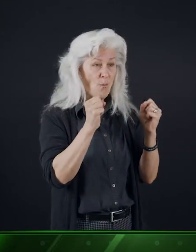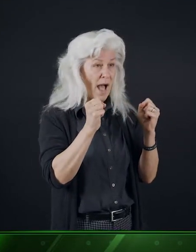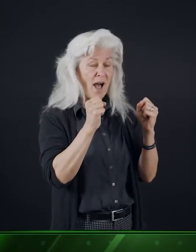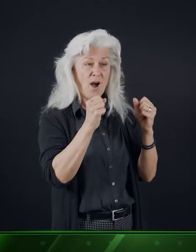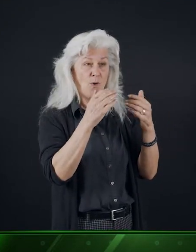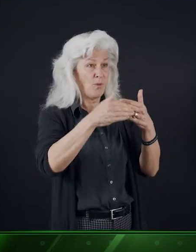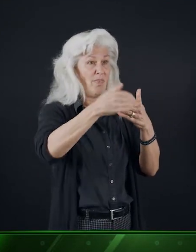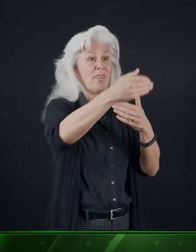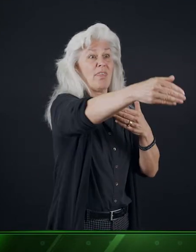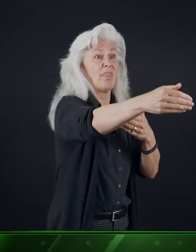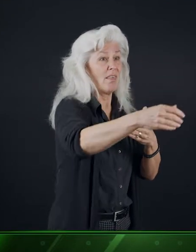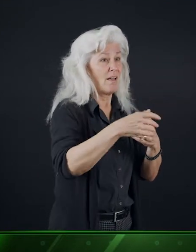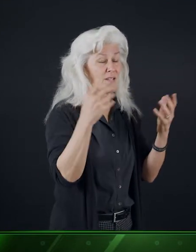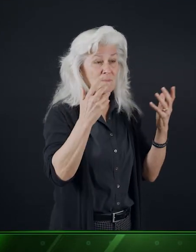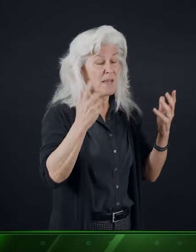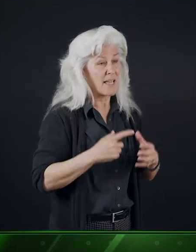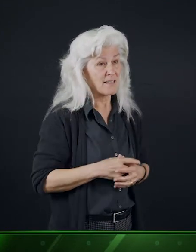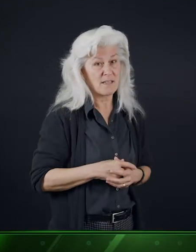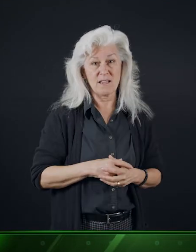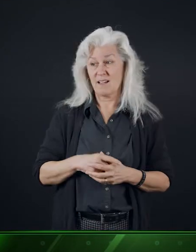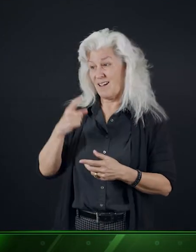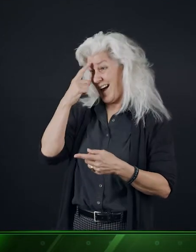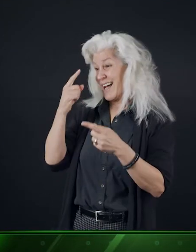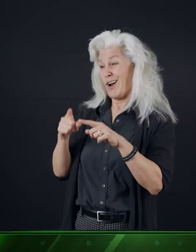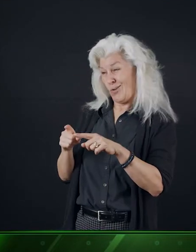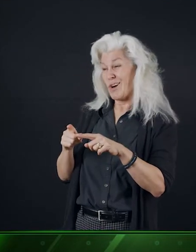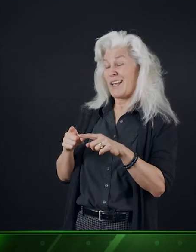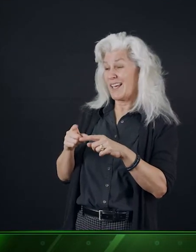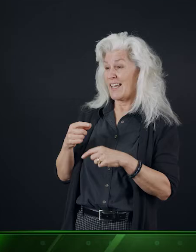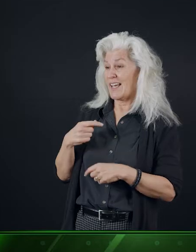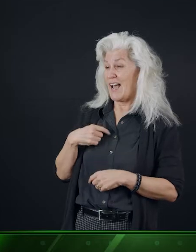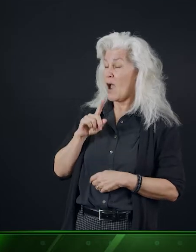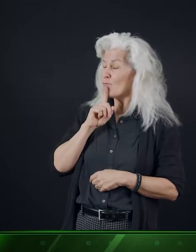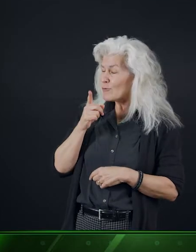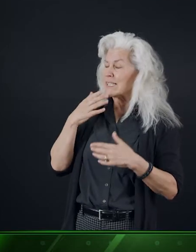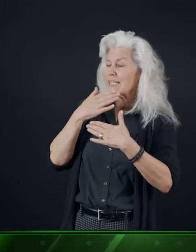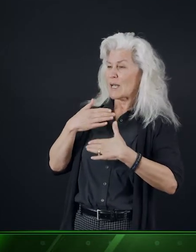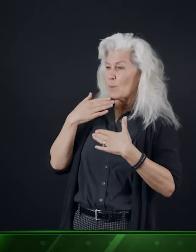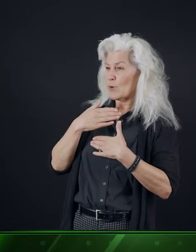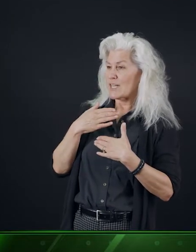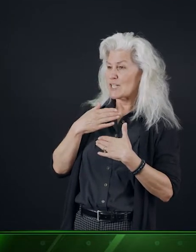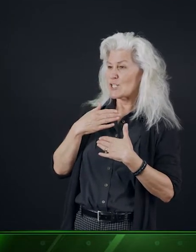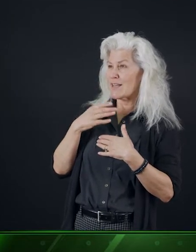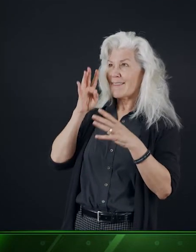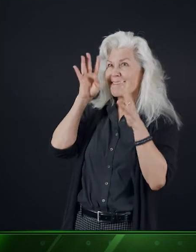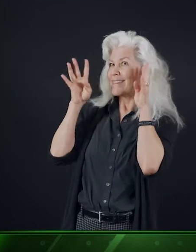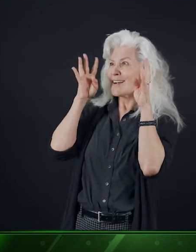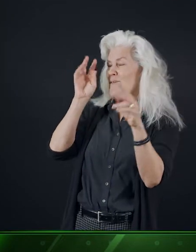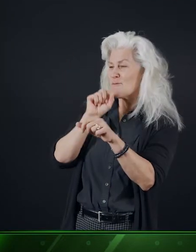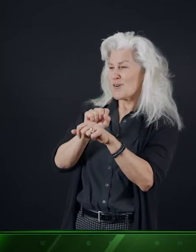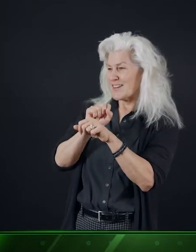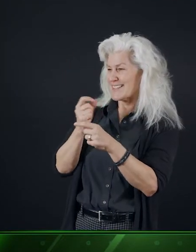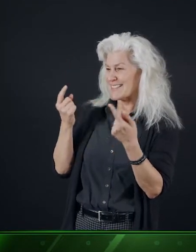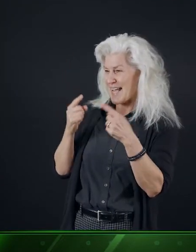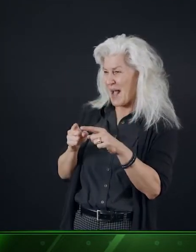It's moments like this where I really appreciate the innovative work that is happening. What sticks with me, though, are the stories we heard